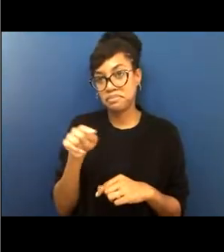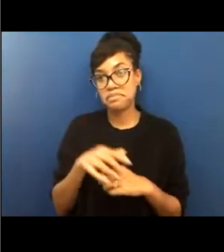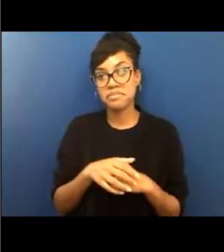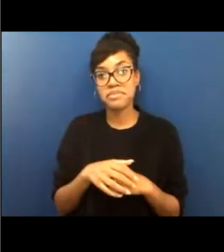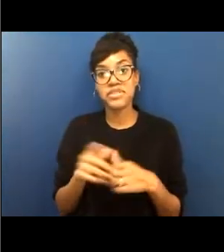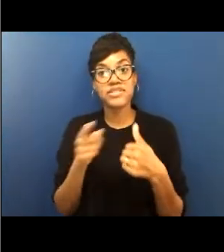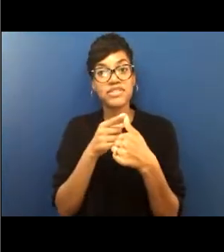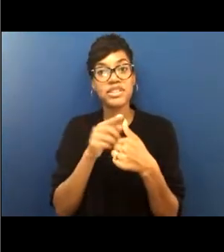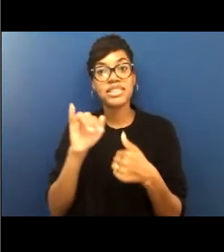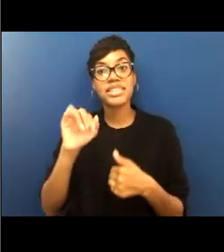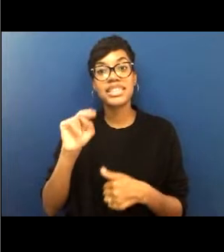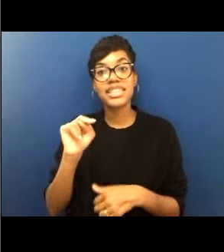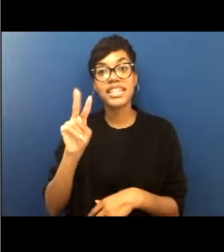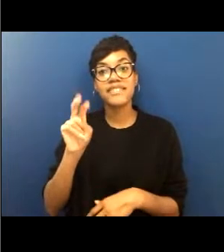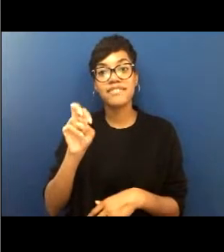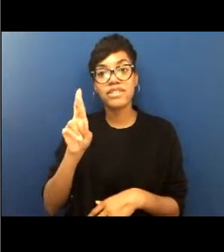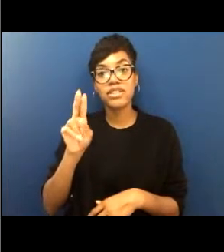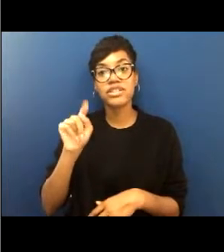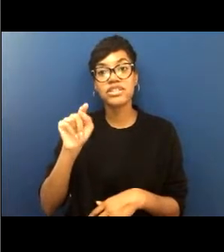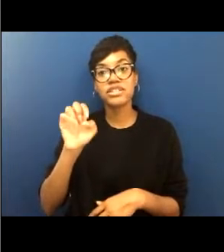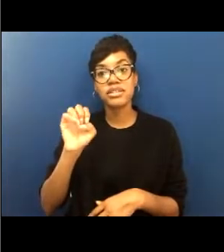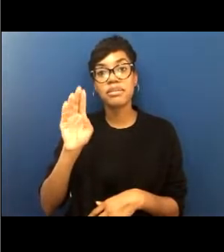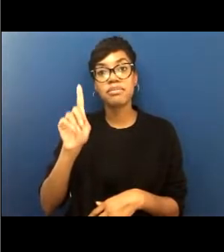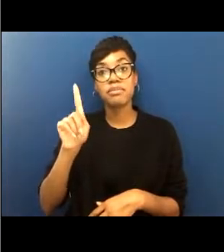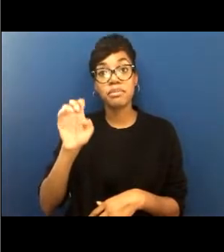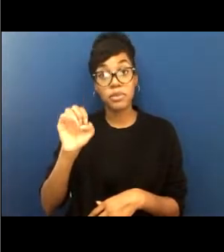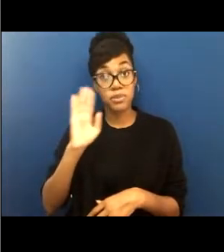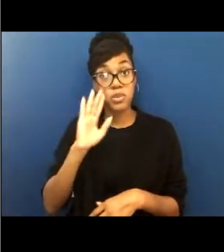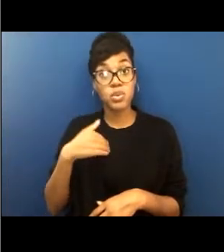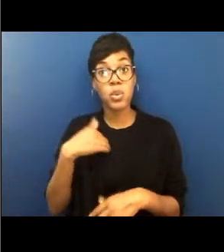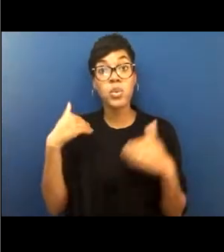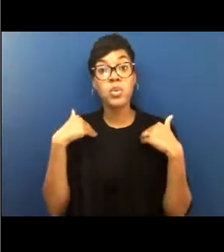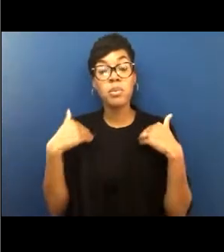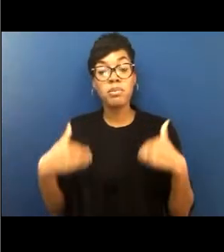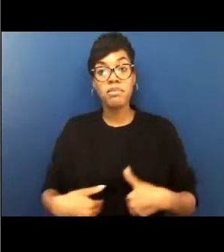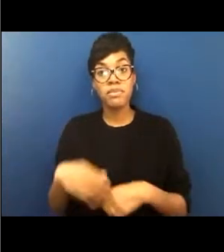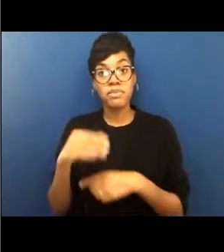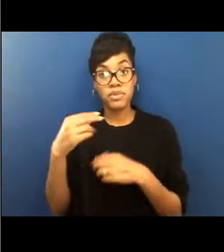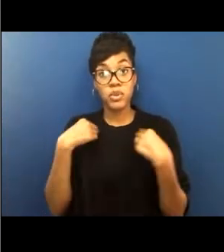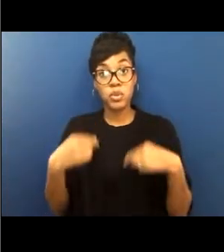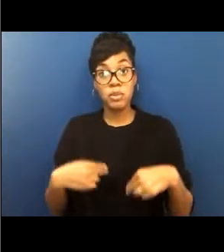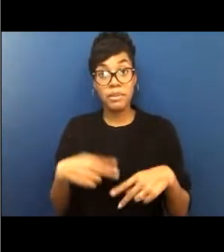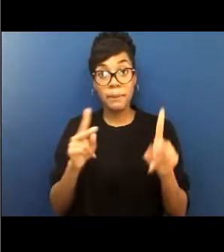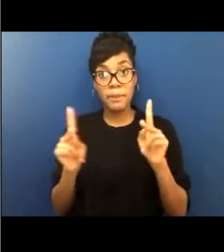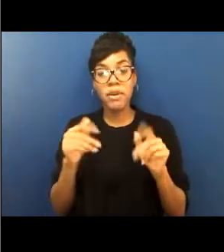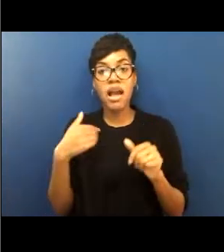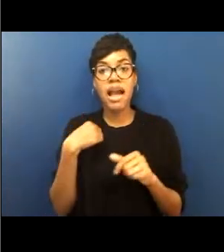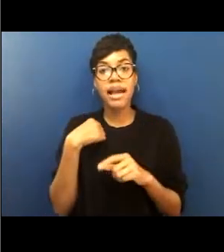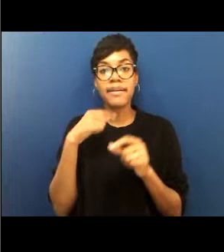So they don't have a backbone like we do. And lots of you said, crabs have an exoskeleton.